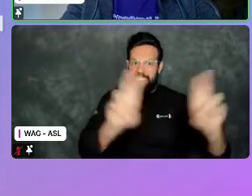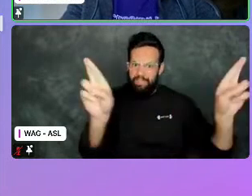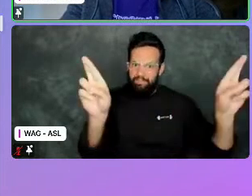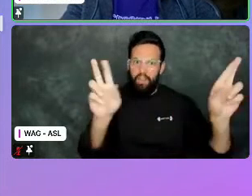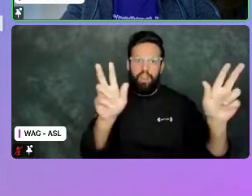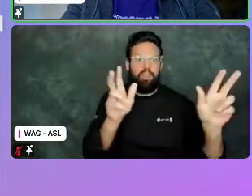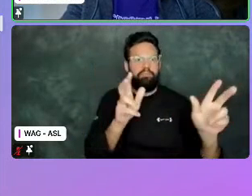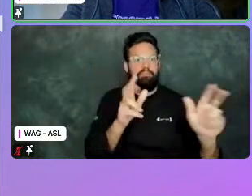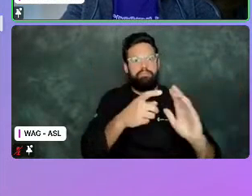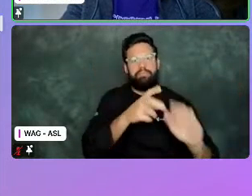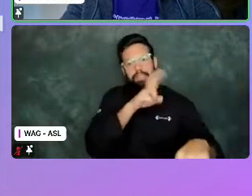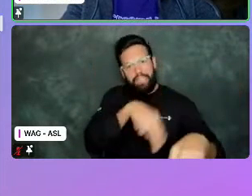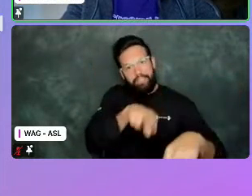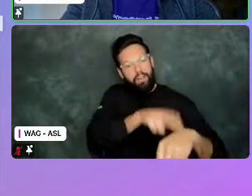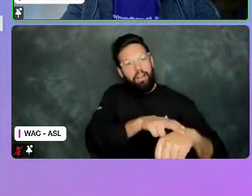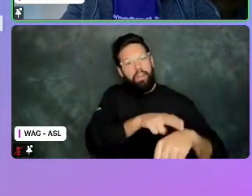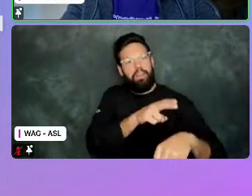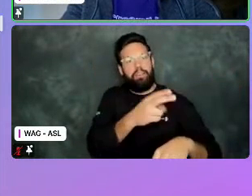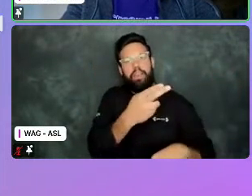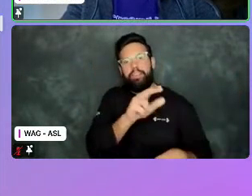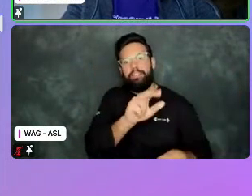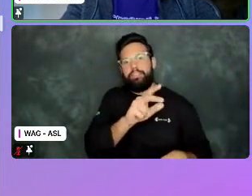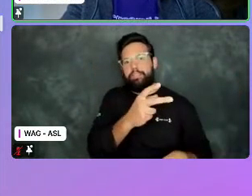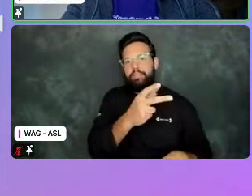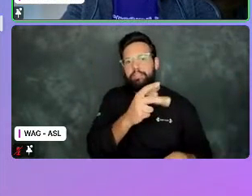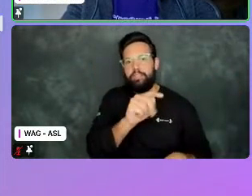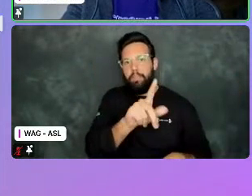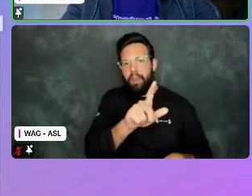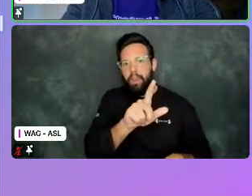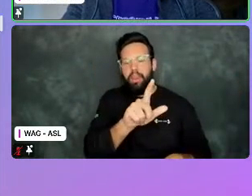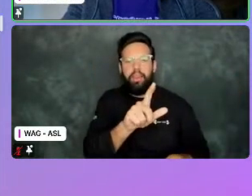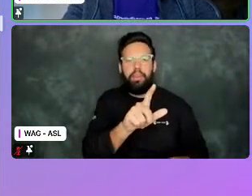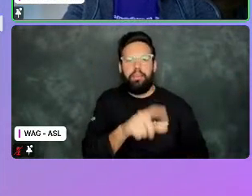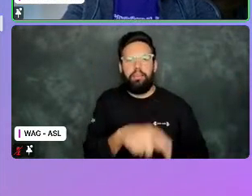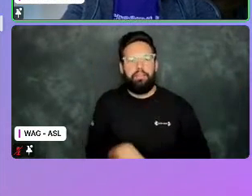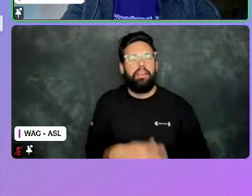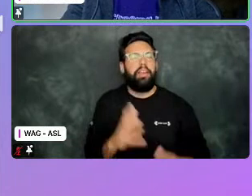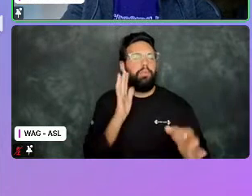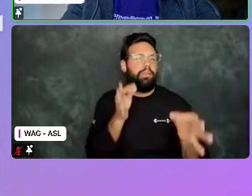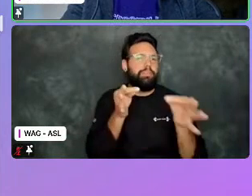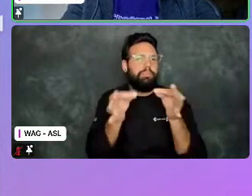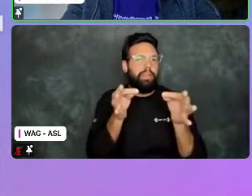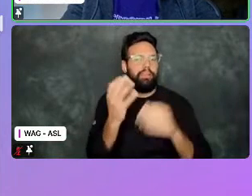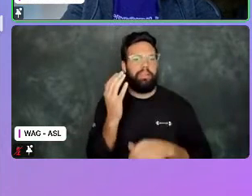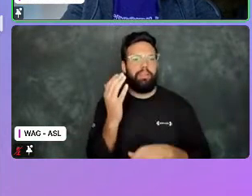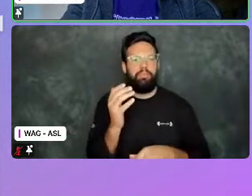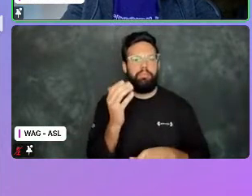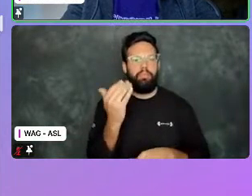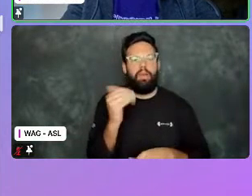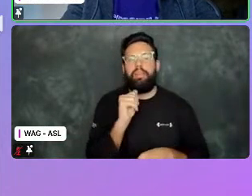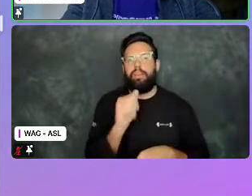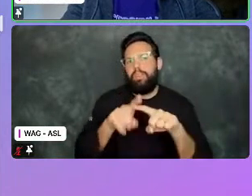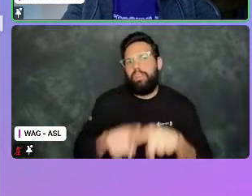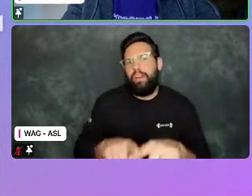you that default HTML browser form filled validation that can happen if you're using the required attribute on your